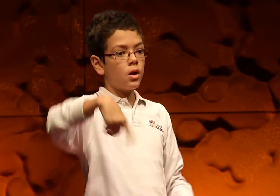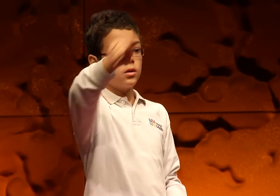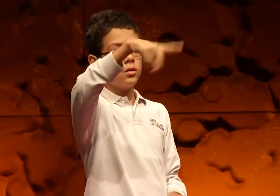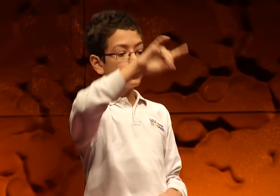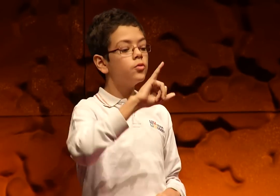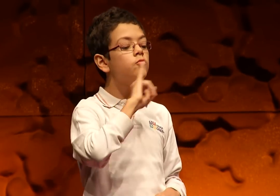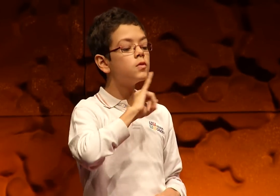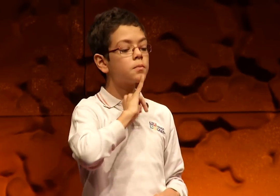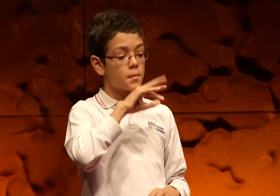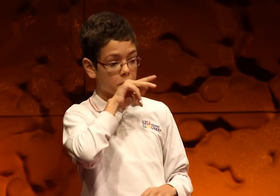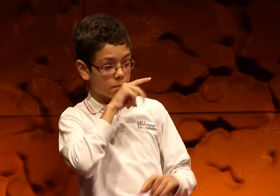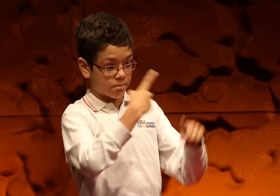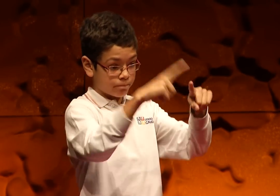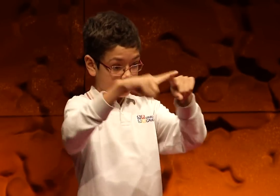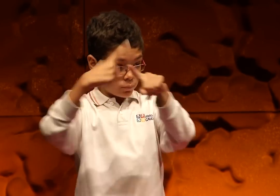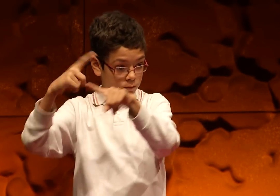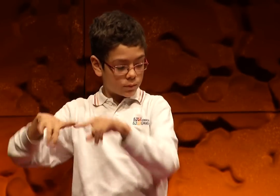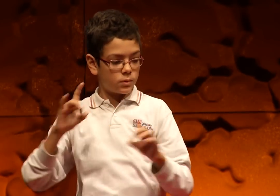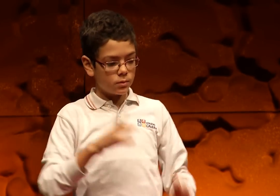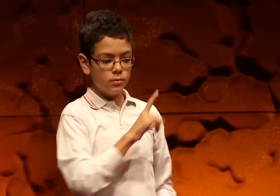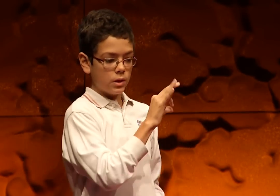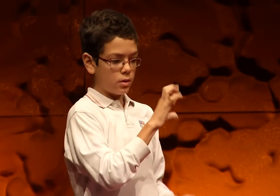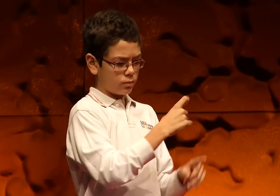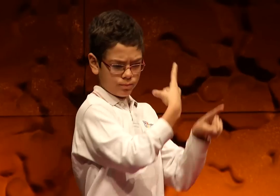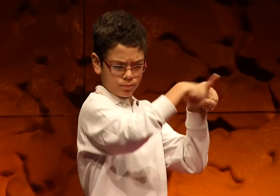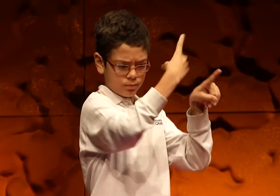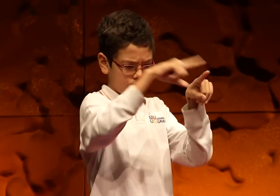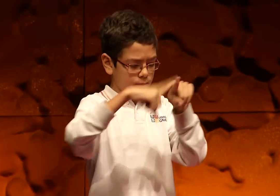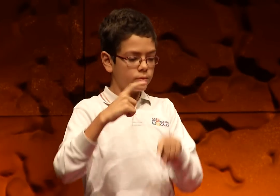this means that not everyone speaks the same Sign Language.